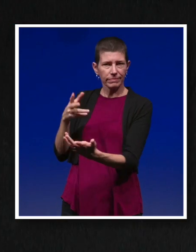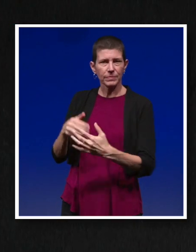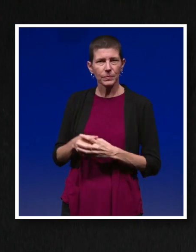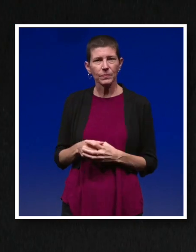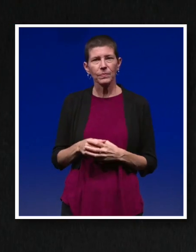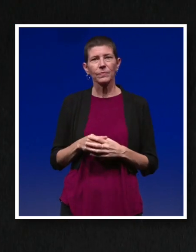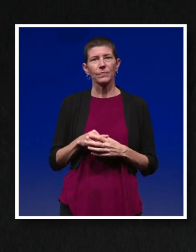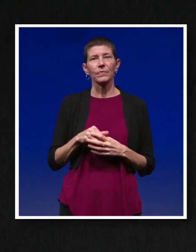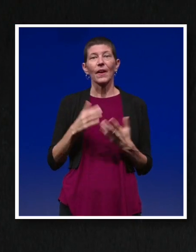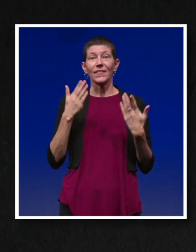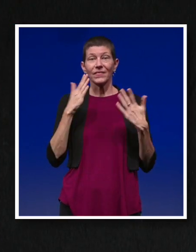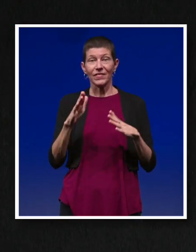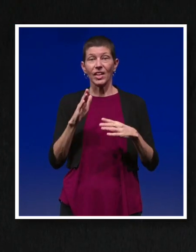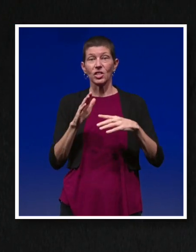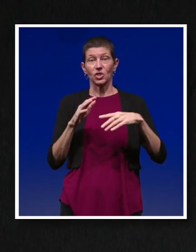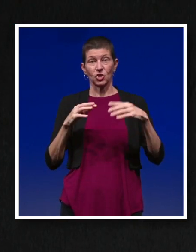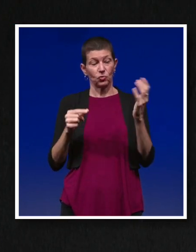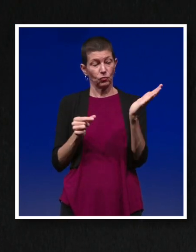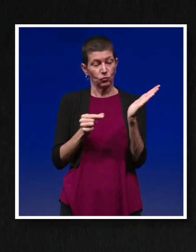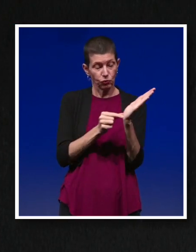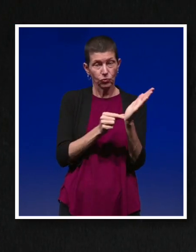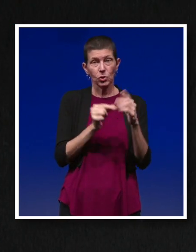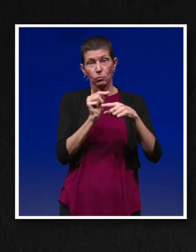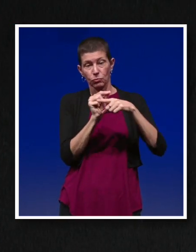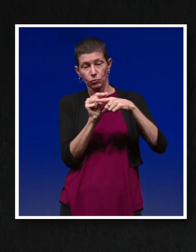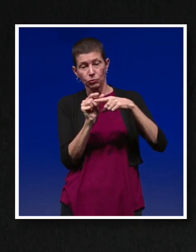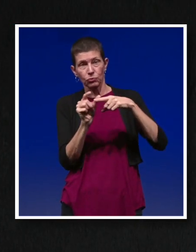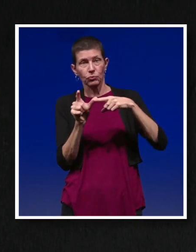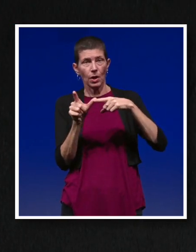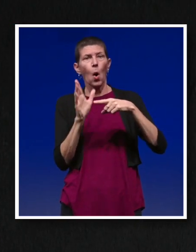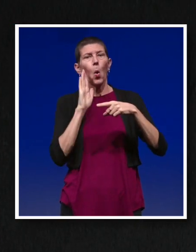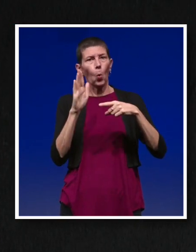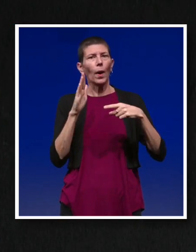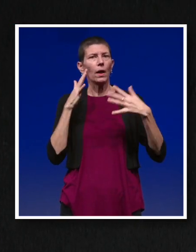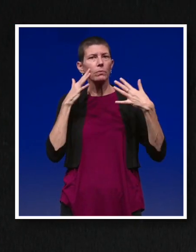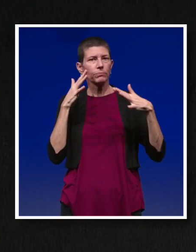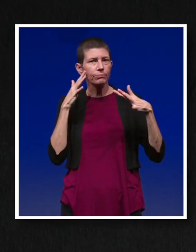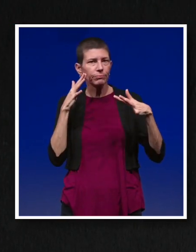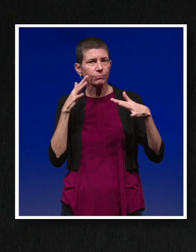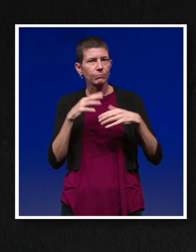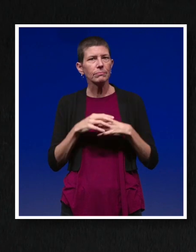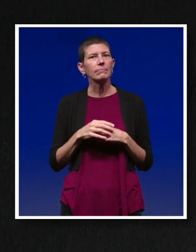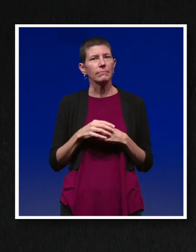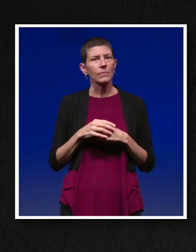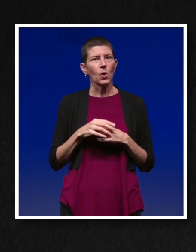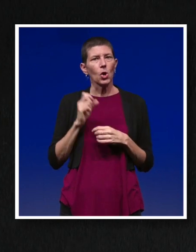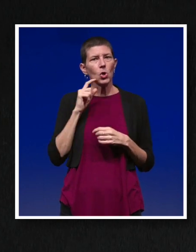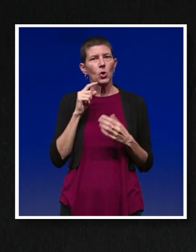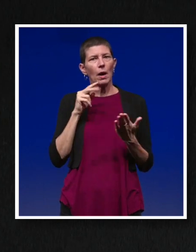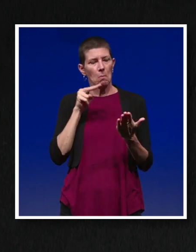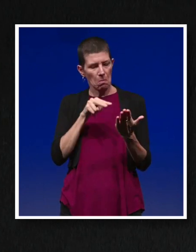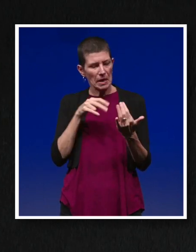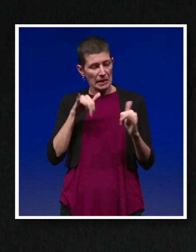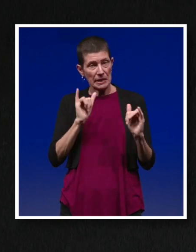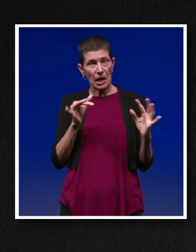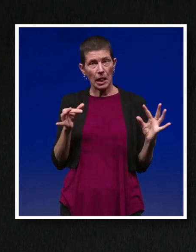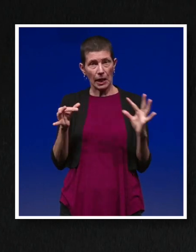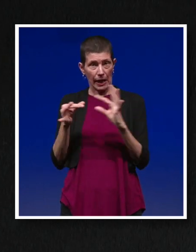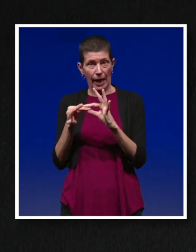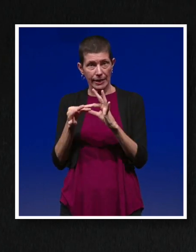When your device is successfully charging, it will make a noise. You can confirm that your device is still connected to power